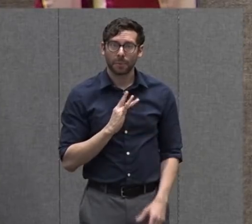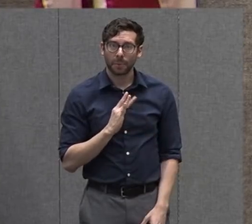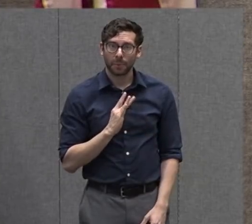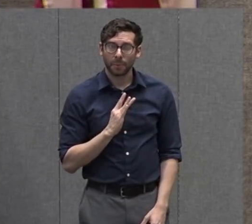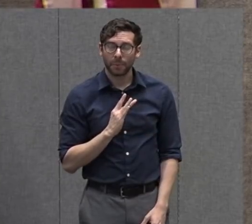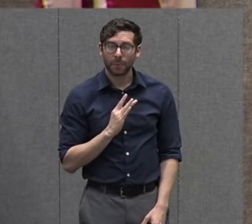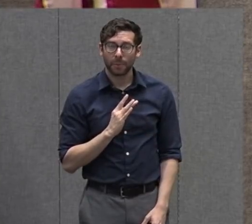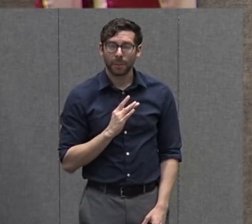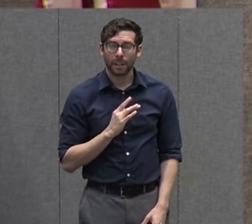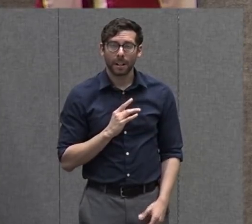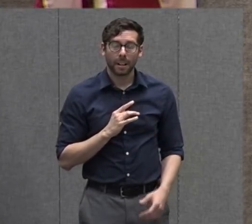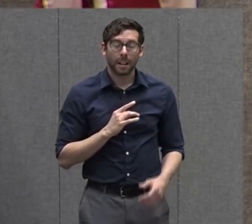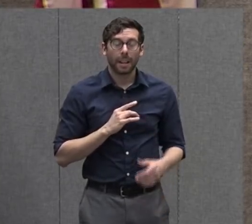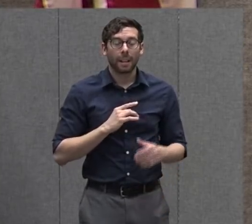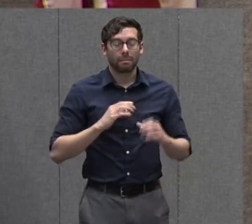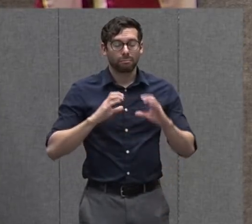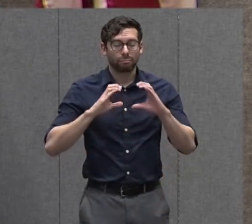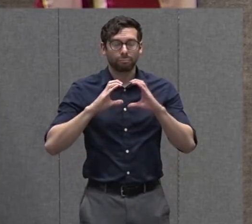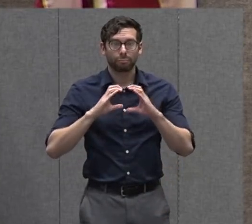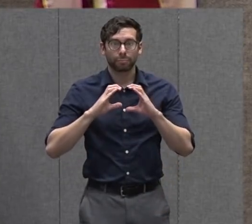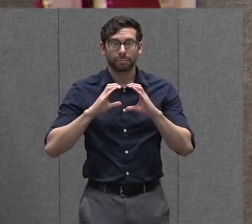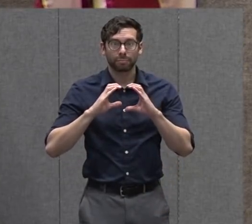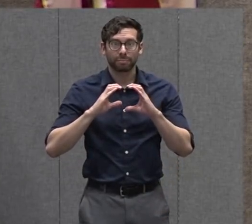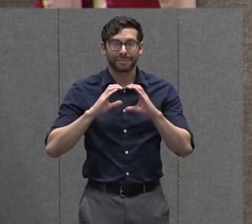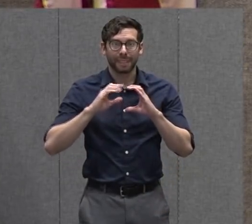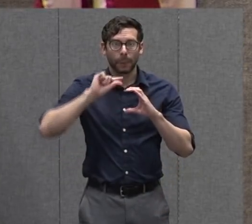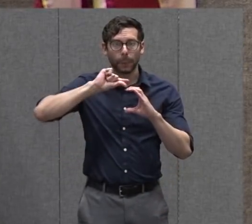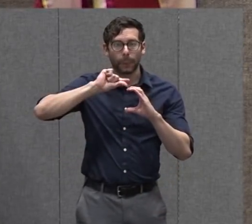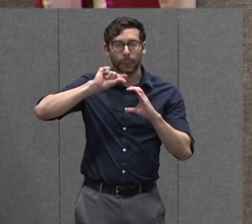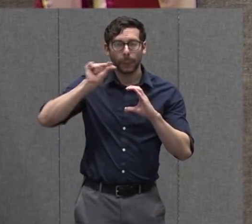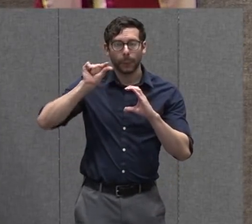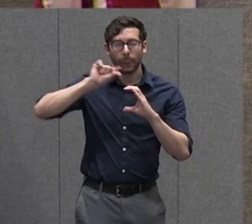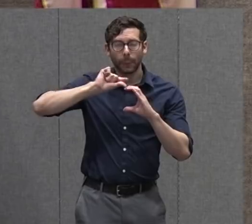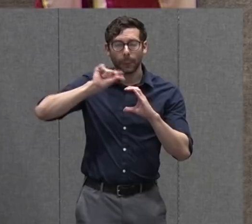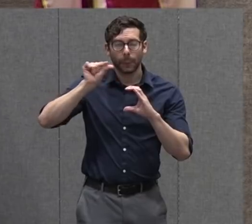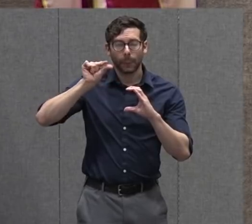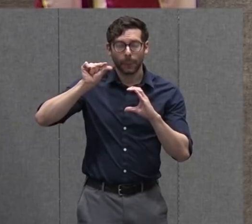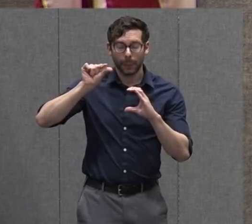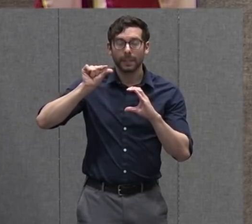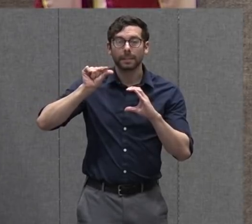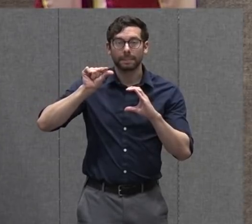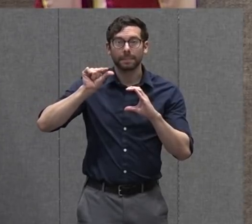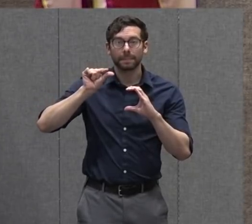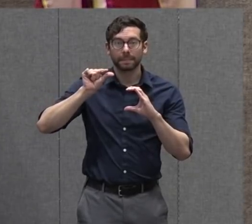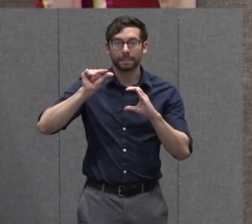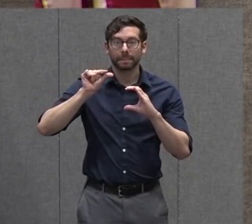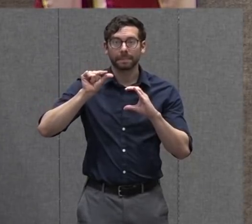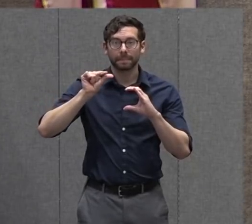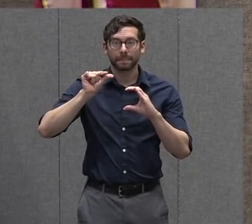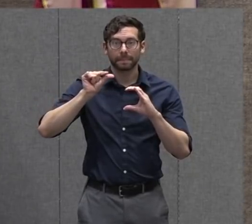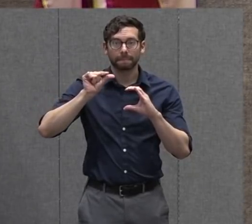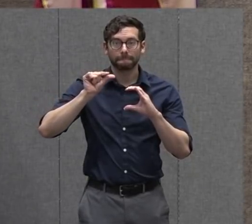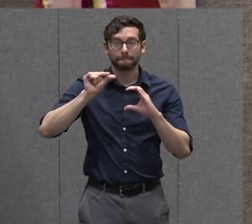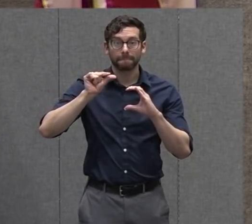[Miss Martindale] Okay, - The stem of the apple. And then each word that is inside this apple - okay